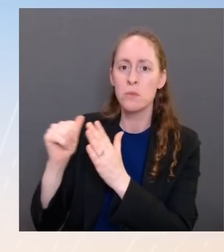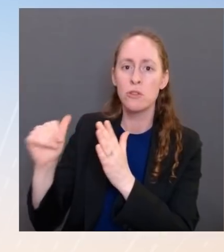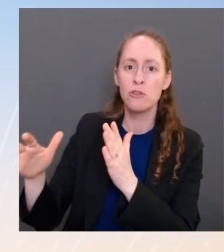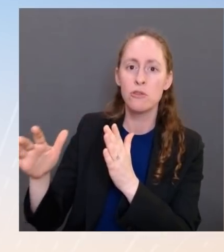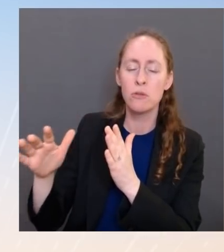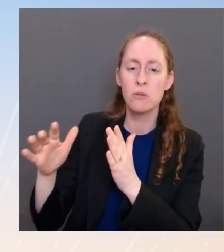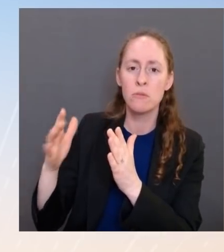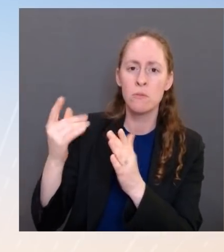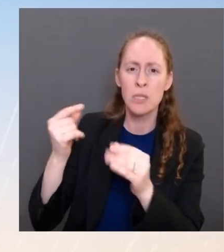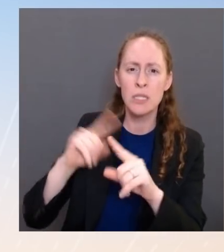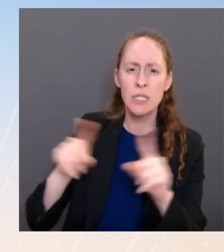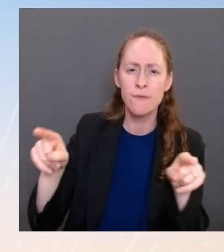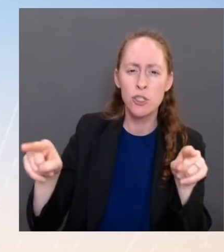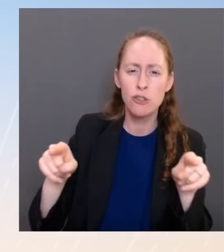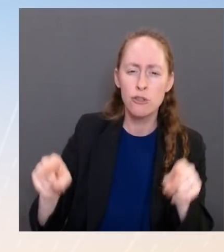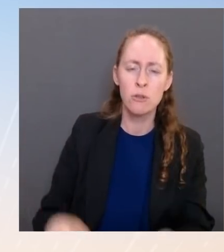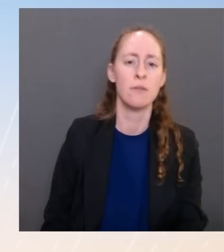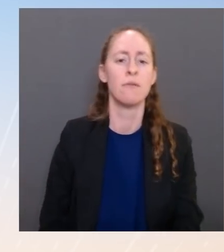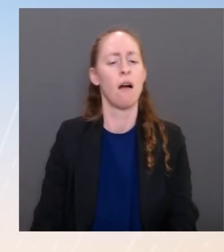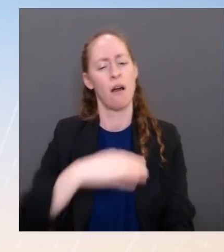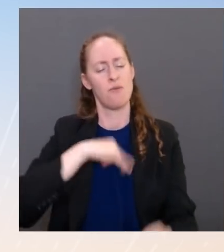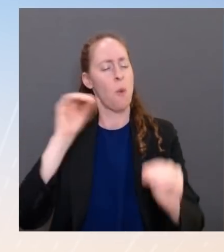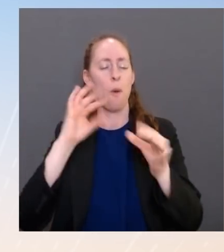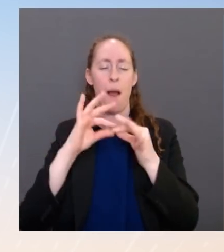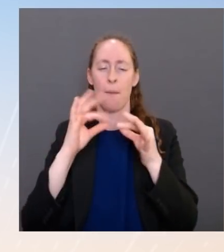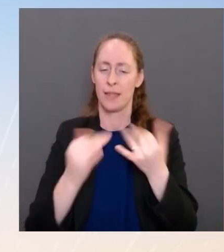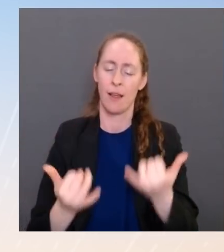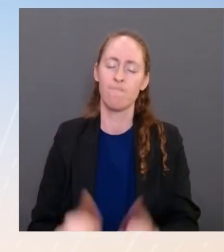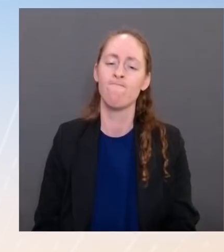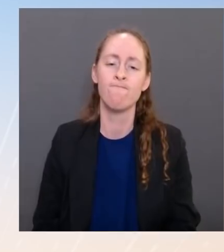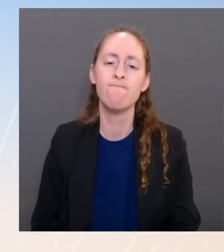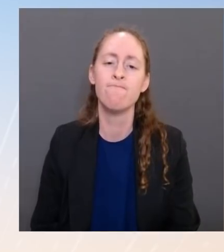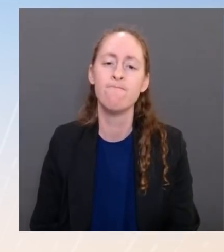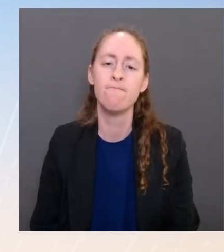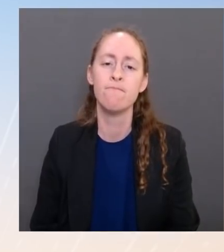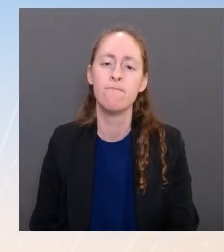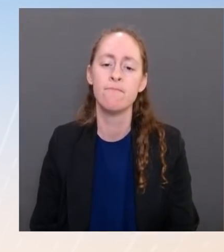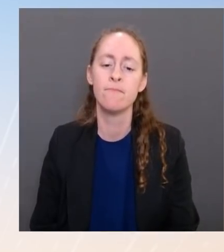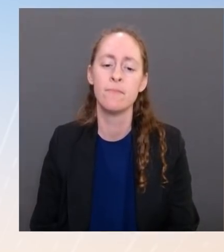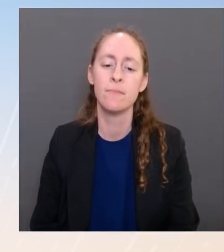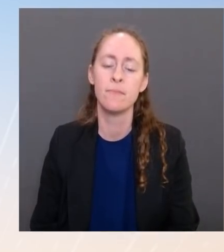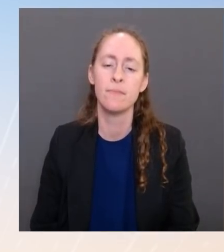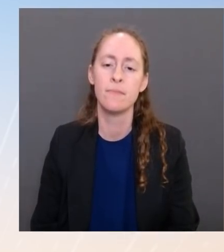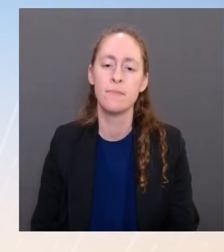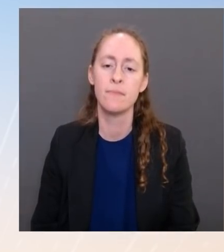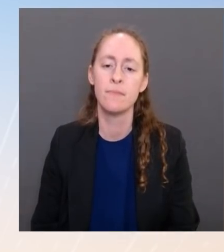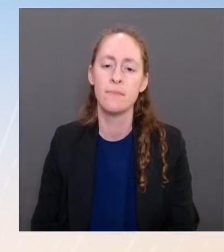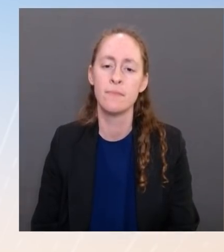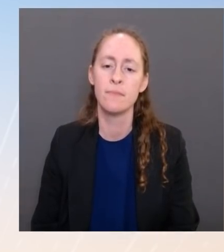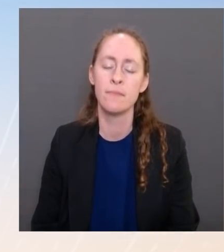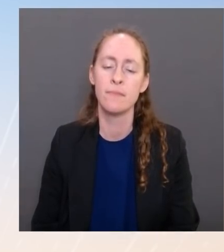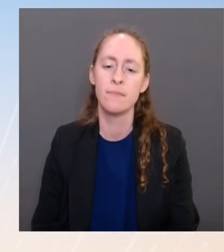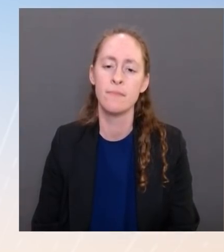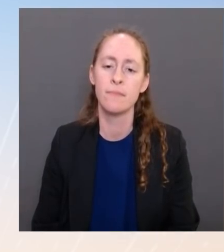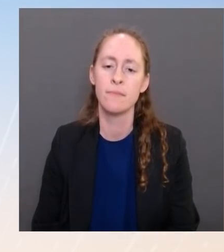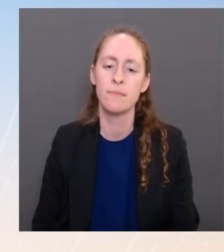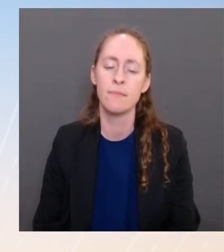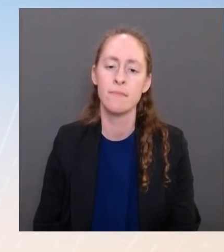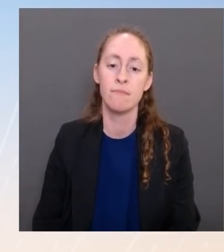So the President said today that inflation is his top domestic priority. Ms. Psaki: Yeah. The Press: Has that replaced climate change, then, for this administration as the top priority?